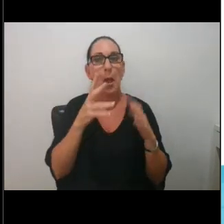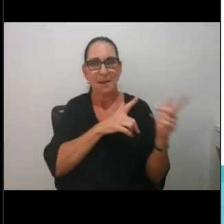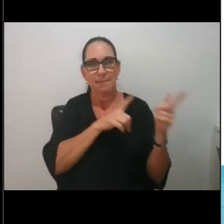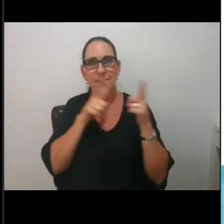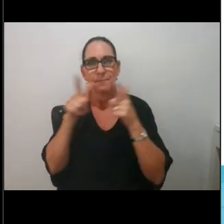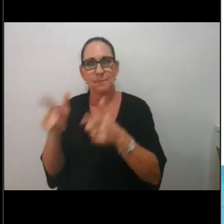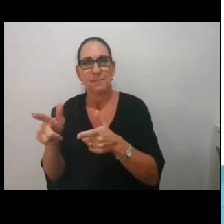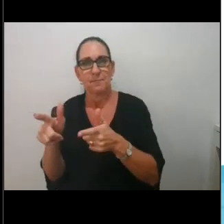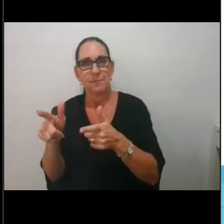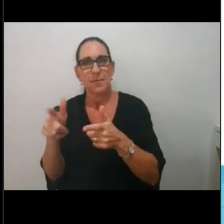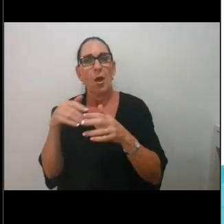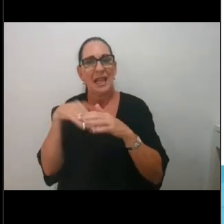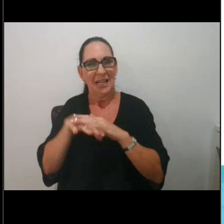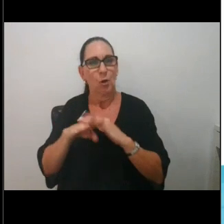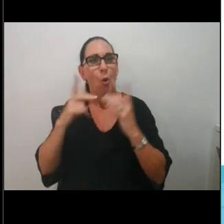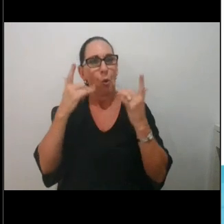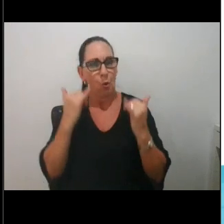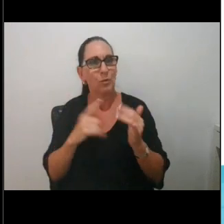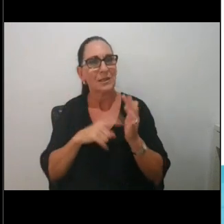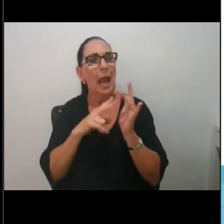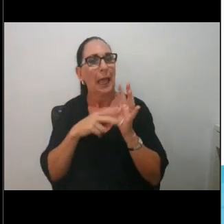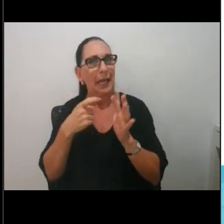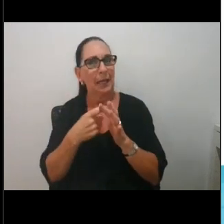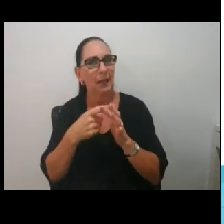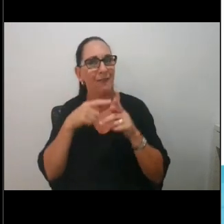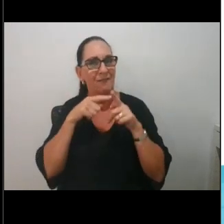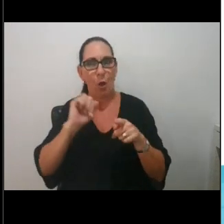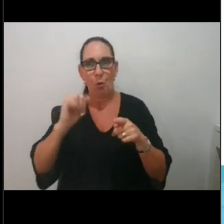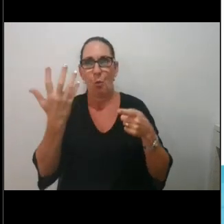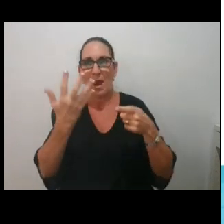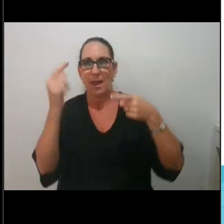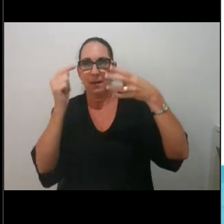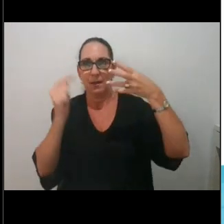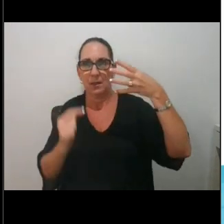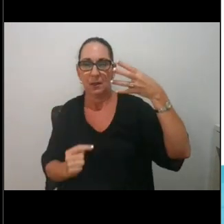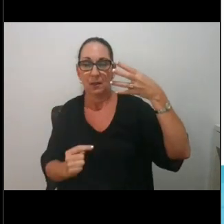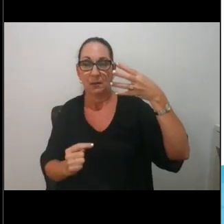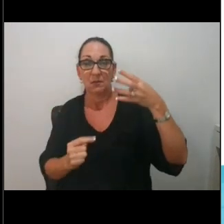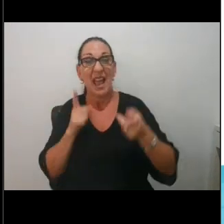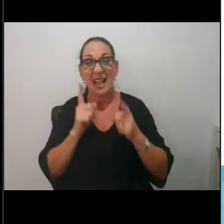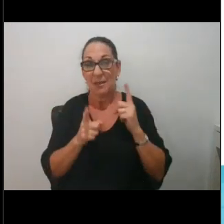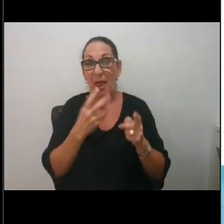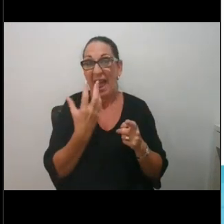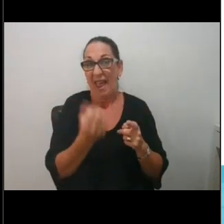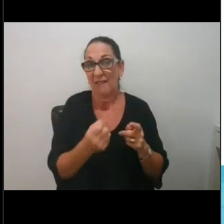some civil matters that come through the courts um for example um domestic violence um where where